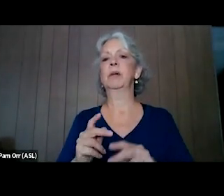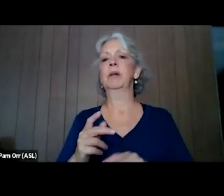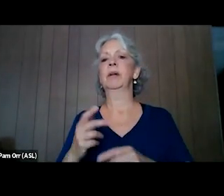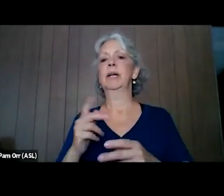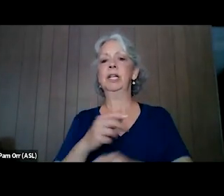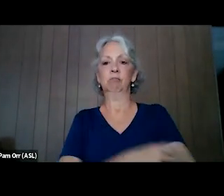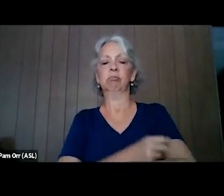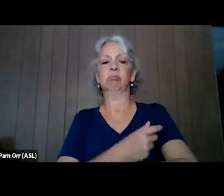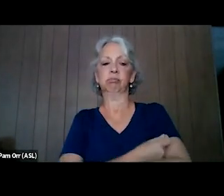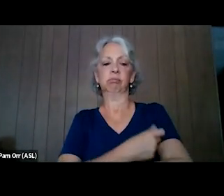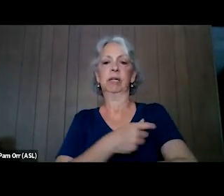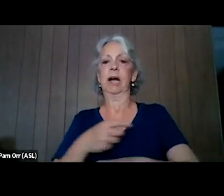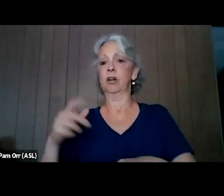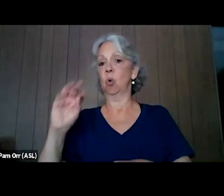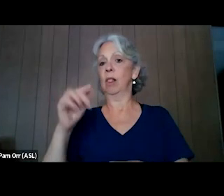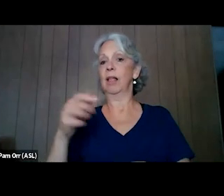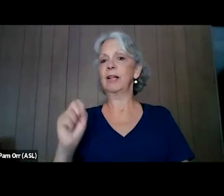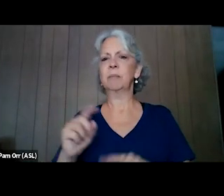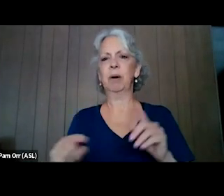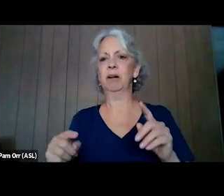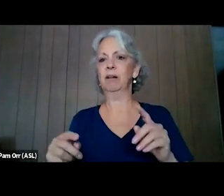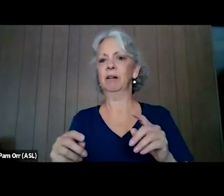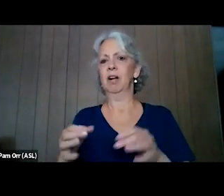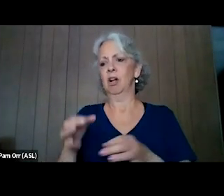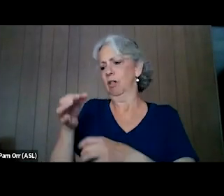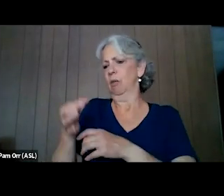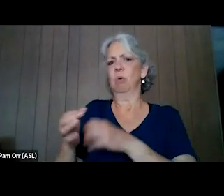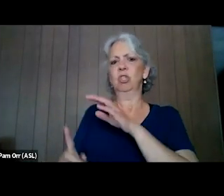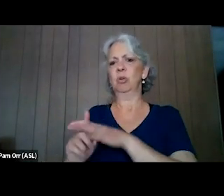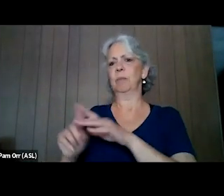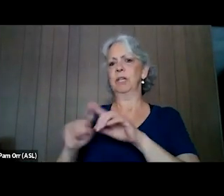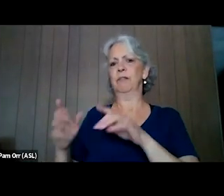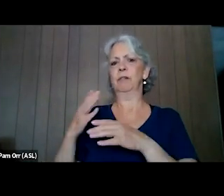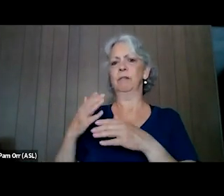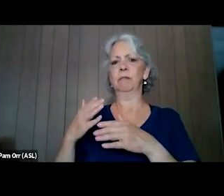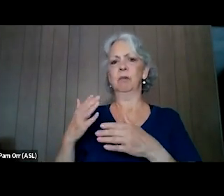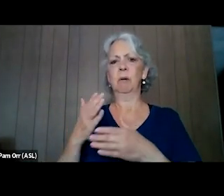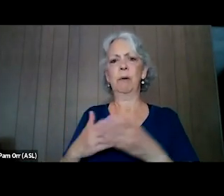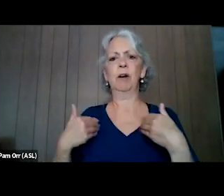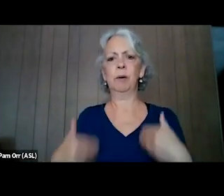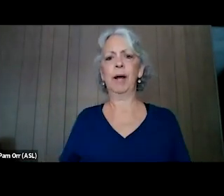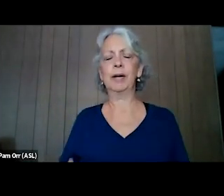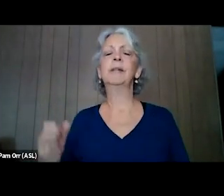and getting the wounds in completely opposite parts of their body. Is that what you're kind of seeing as well? Yeah, I've seen that in other people.